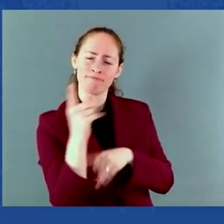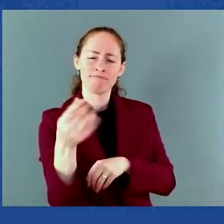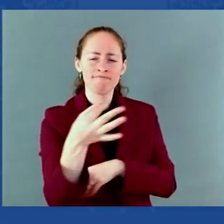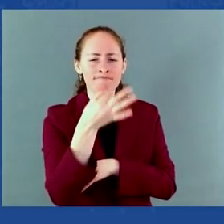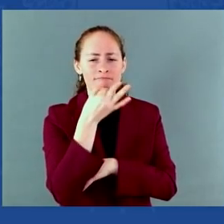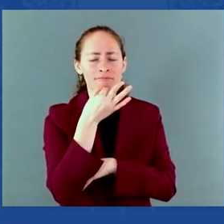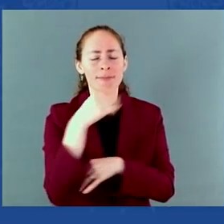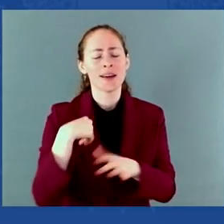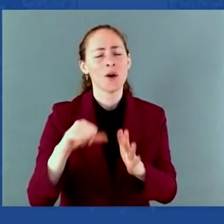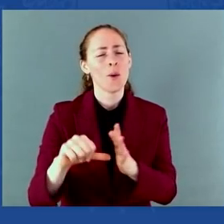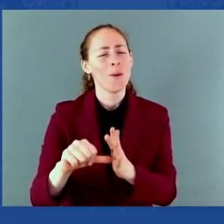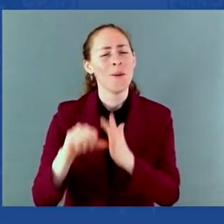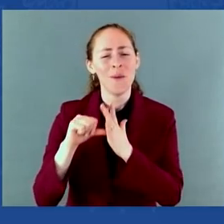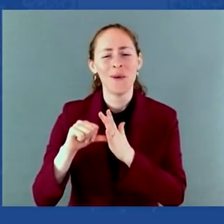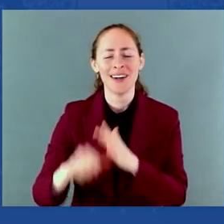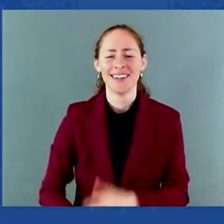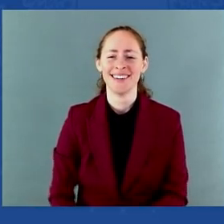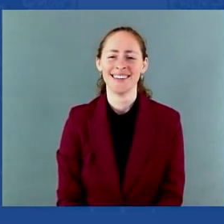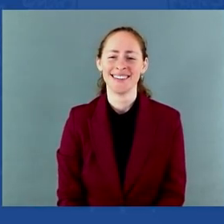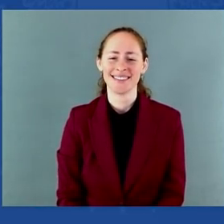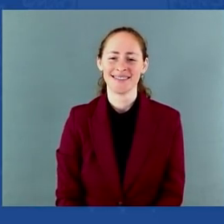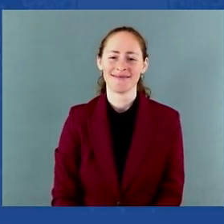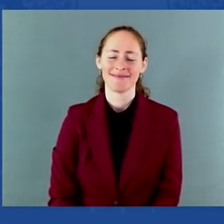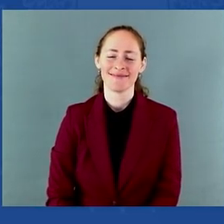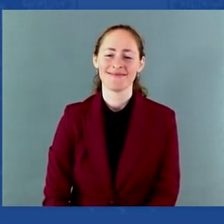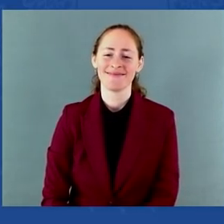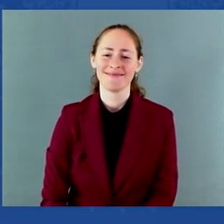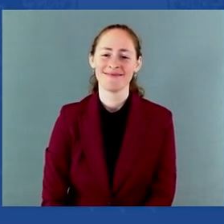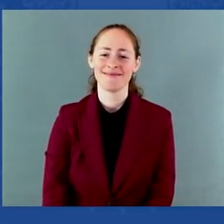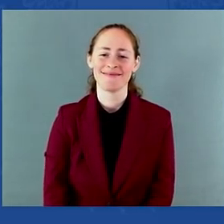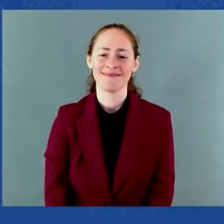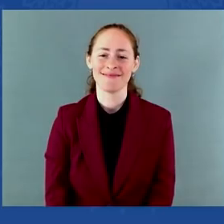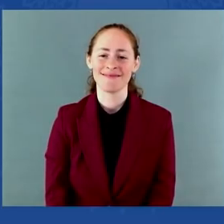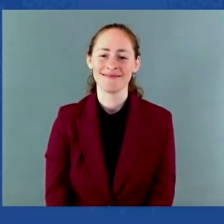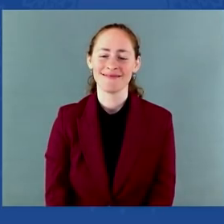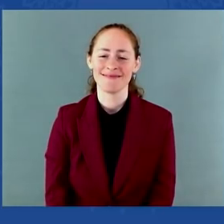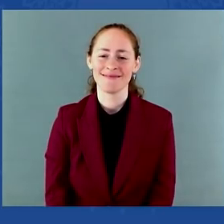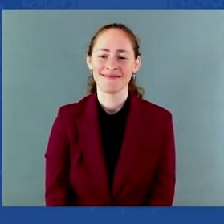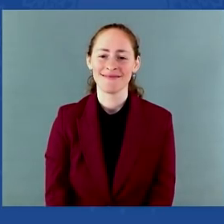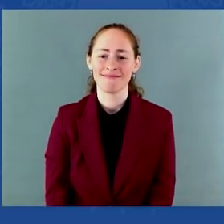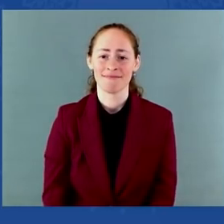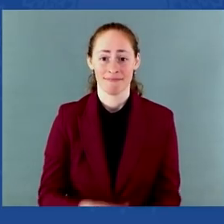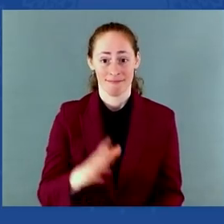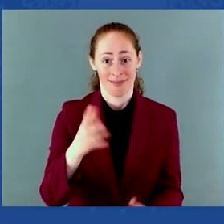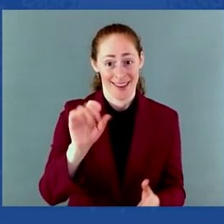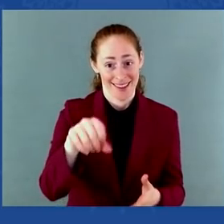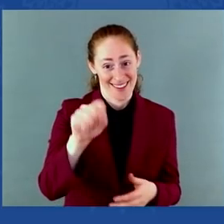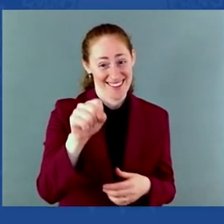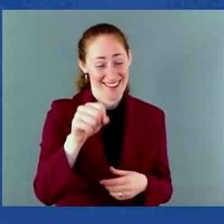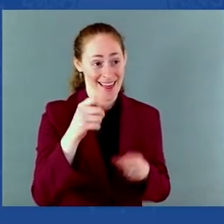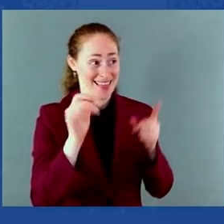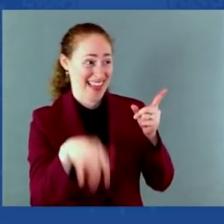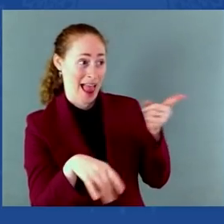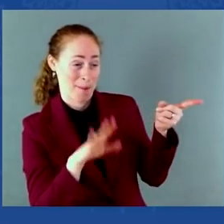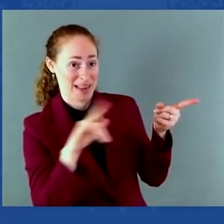being married to Billy -- you know, be calm, common sense. I shouldn't be so familiar, but anyway, I --